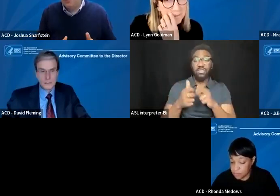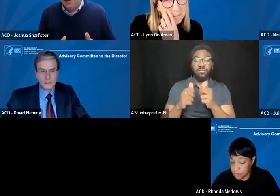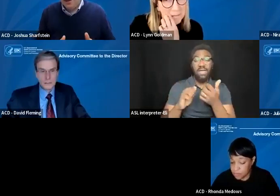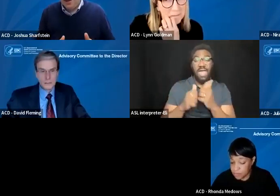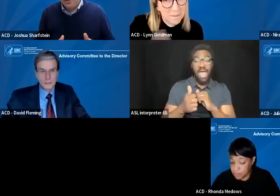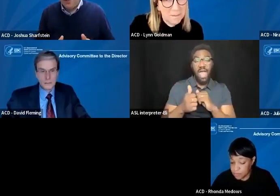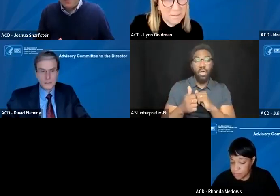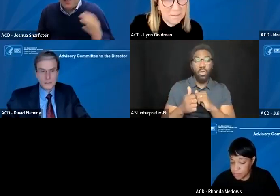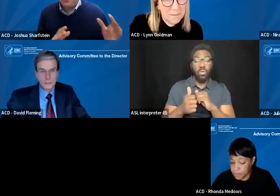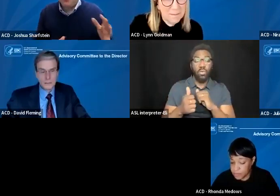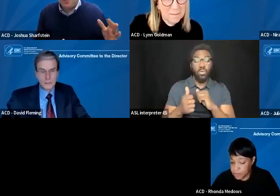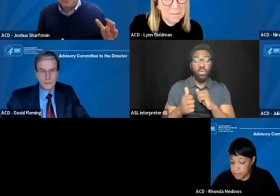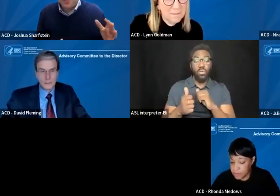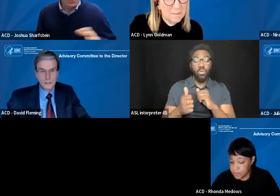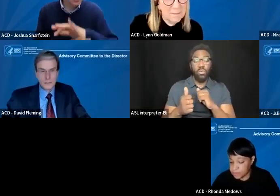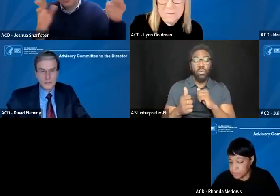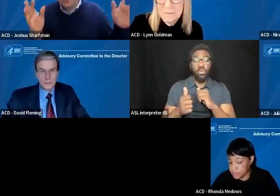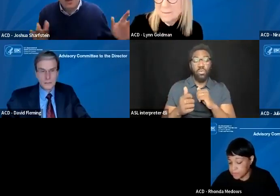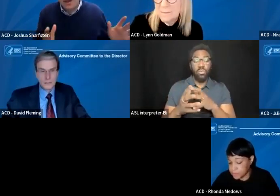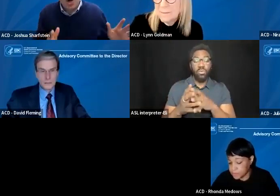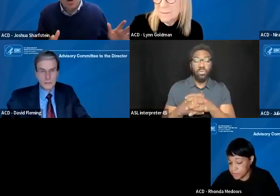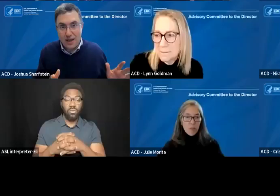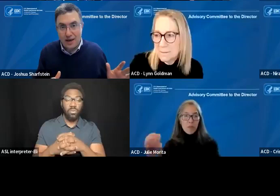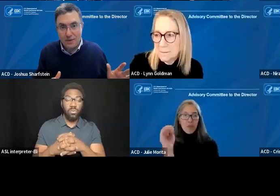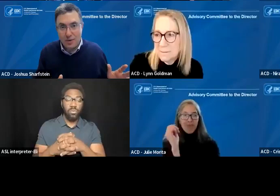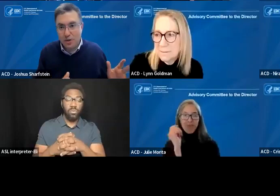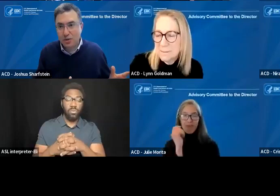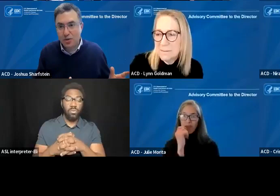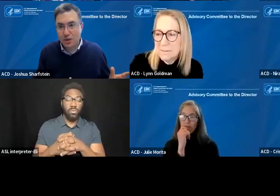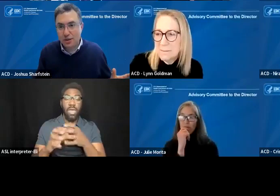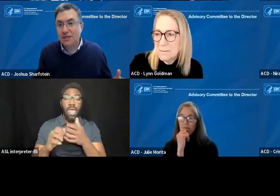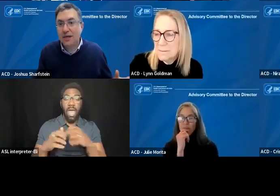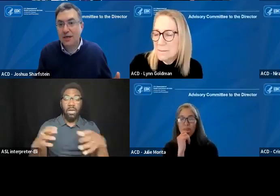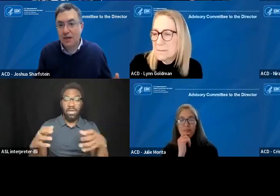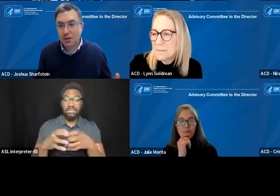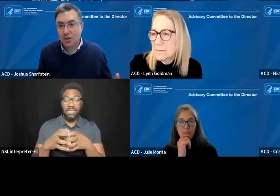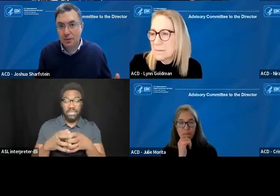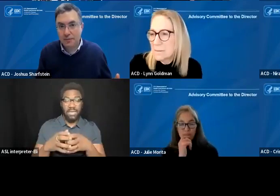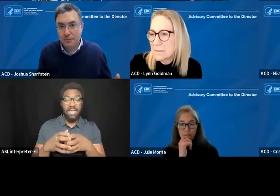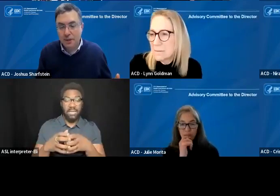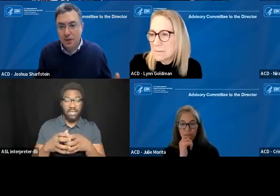You know, we consider the recommendation to consolidate all the labs under one structure and decided not to do it.